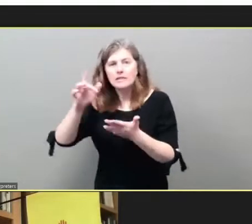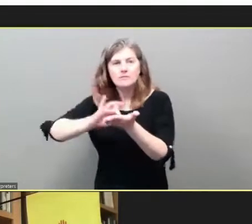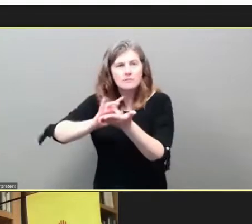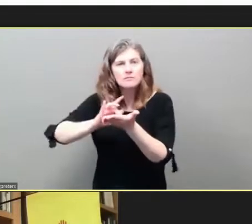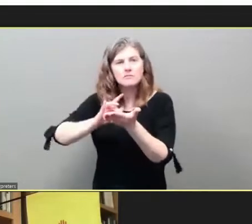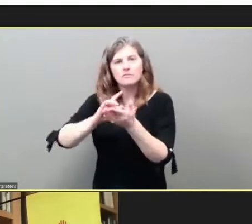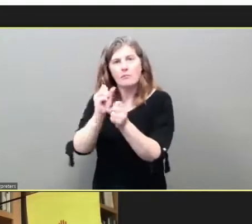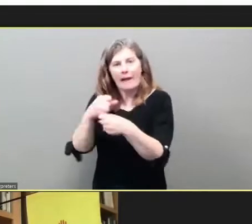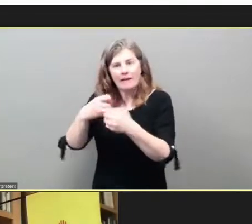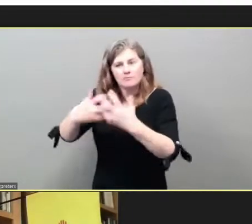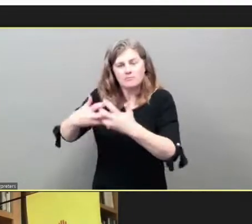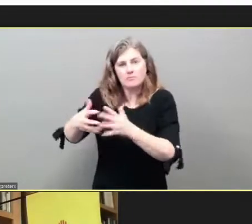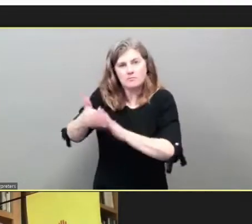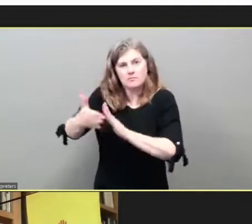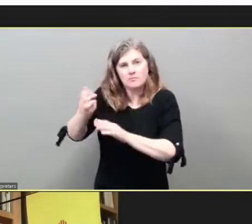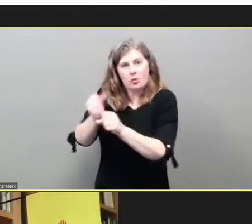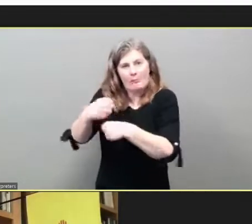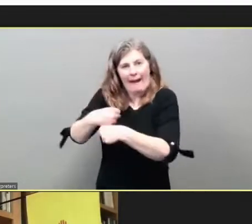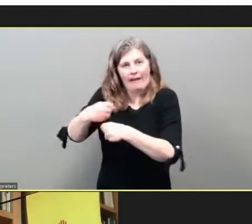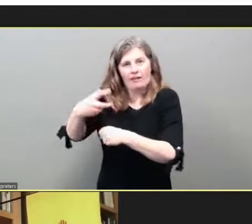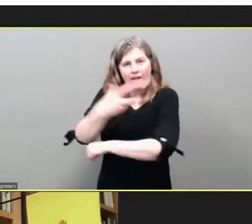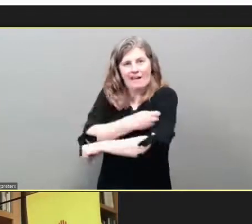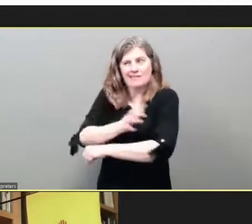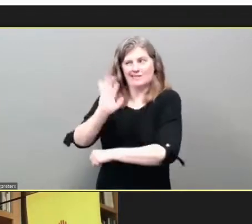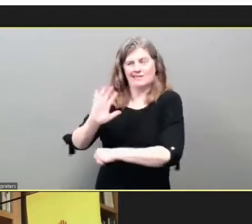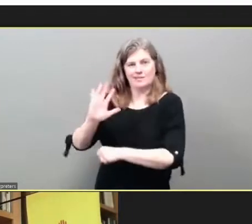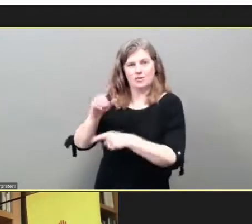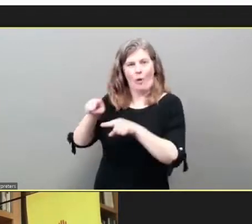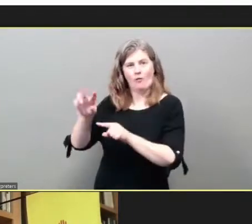get those vaccines up and running and started delivery. And then we have a